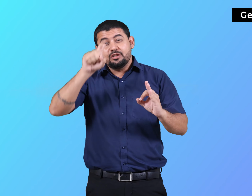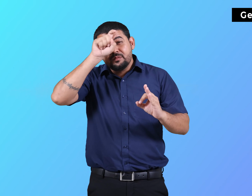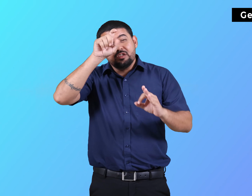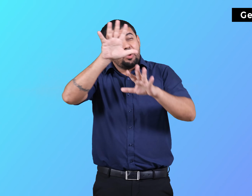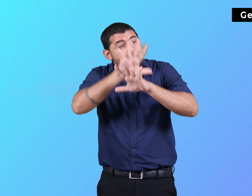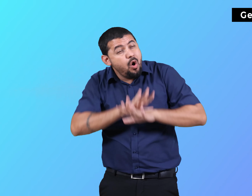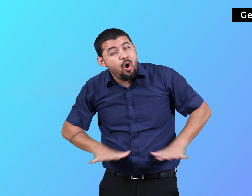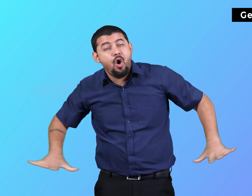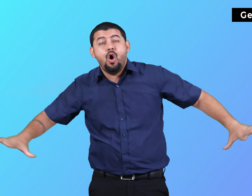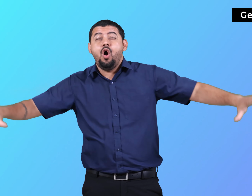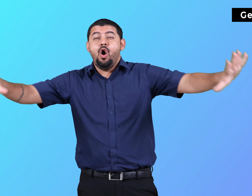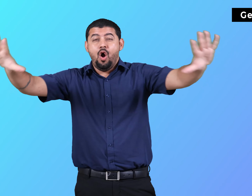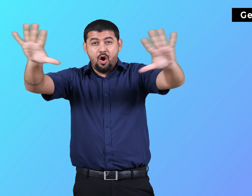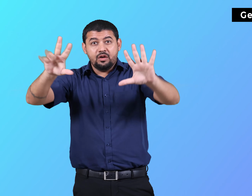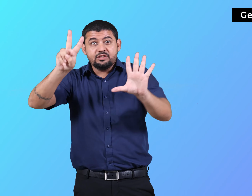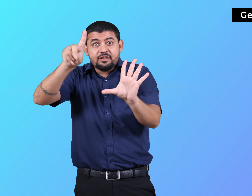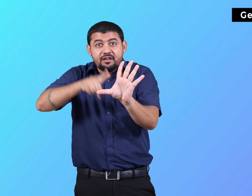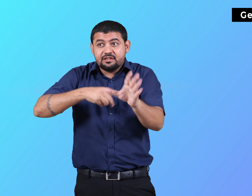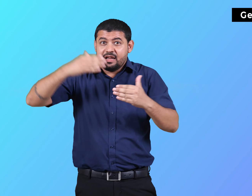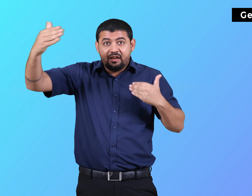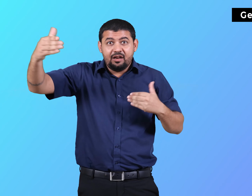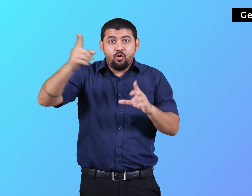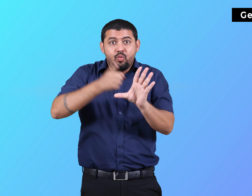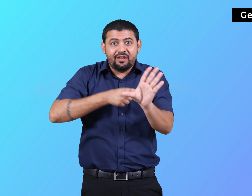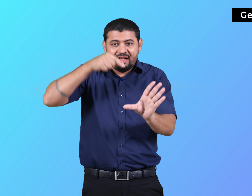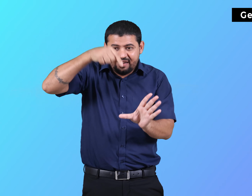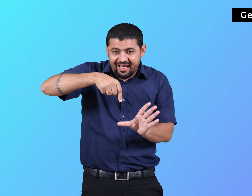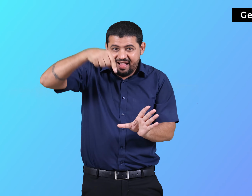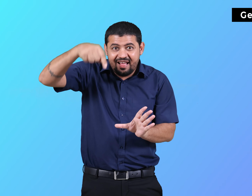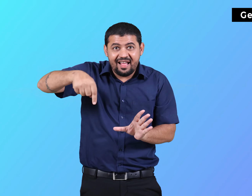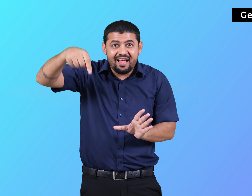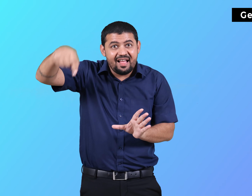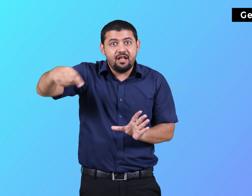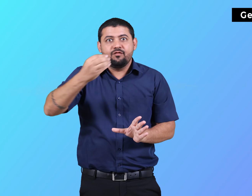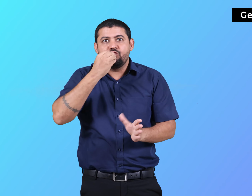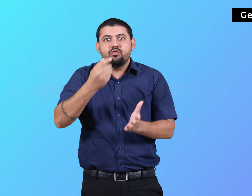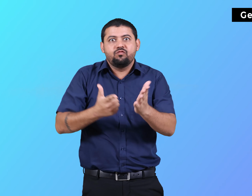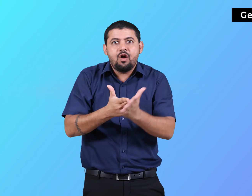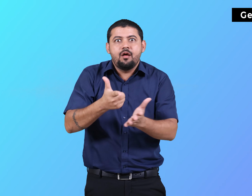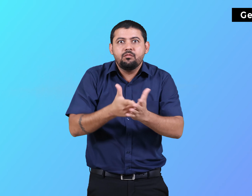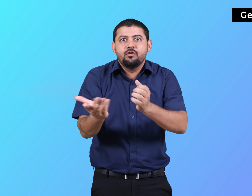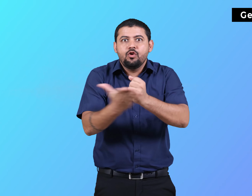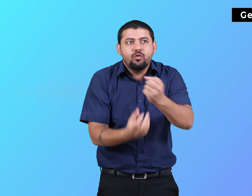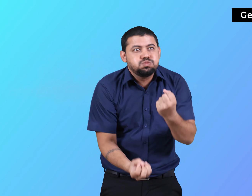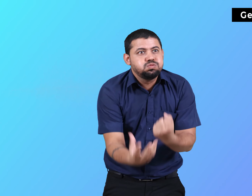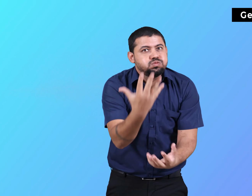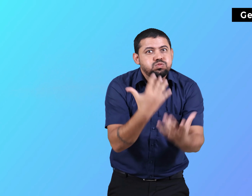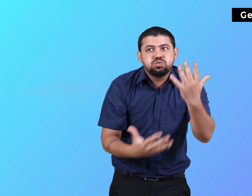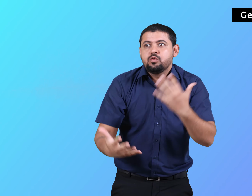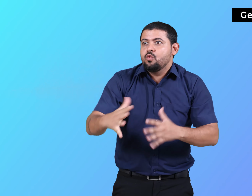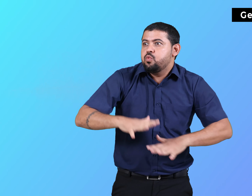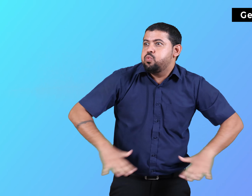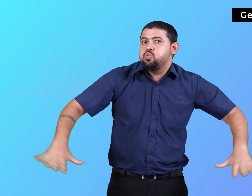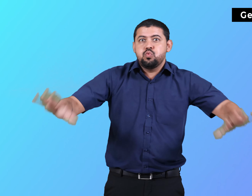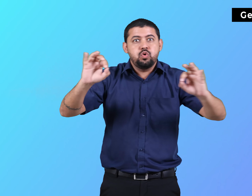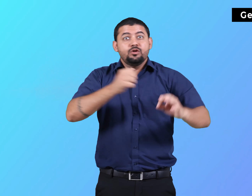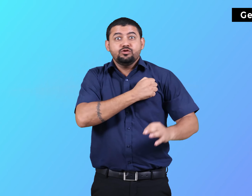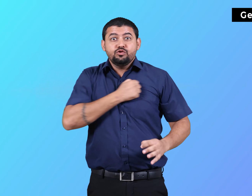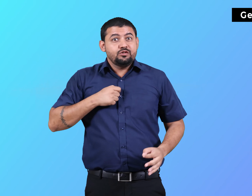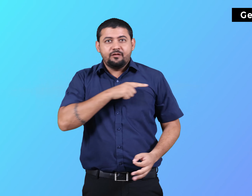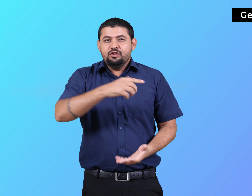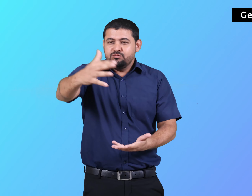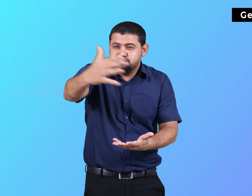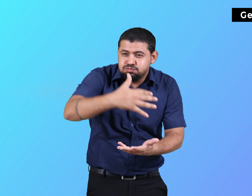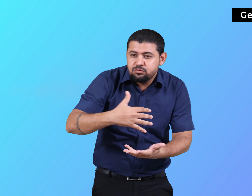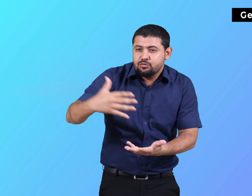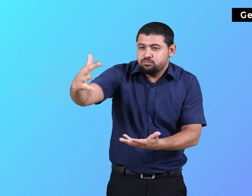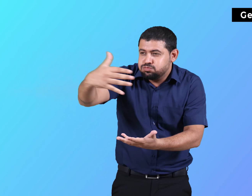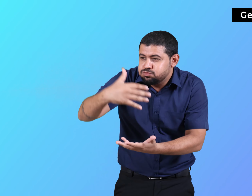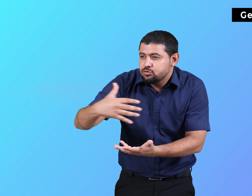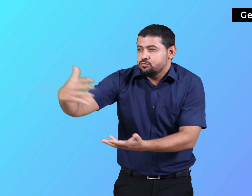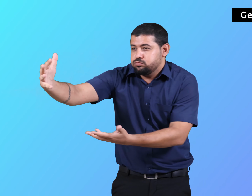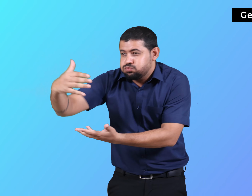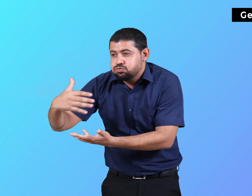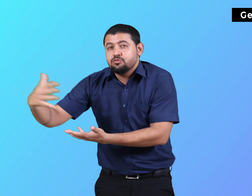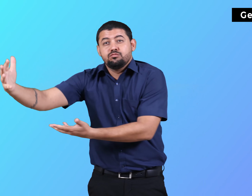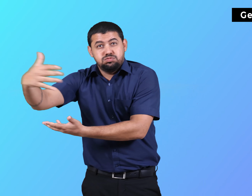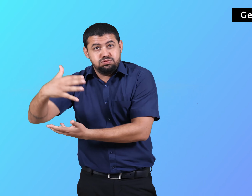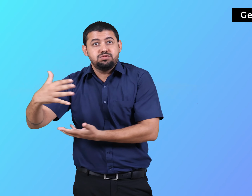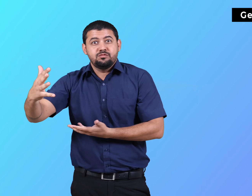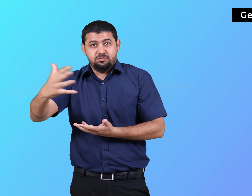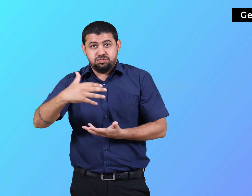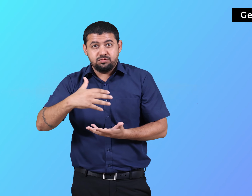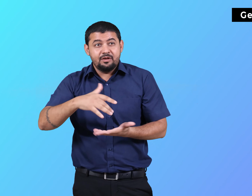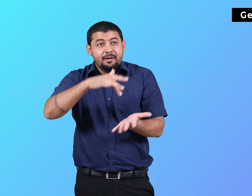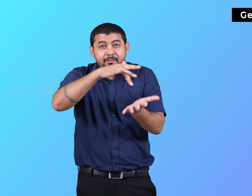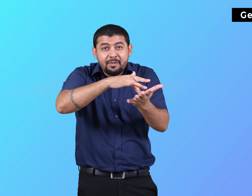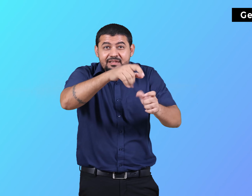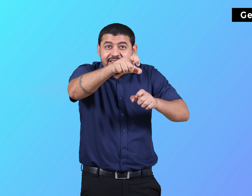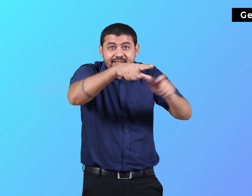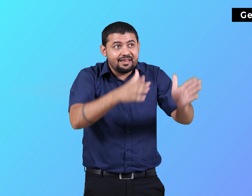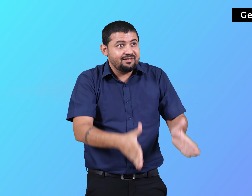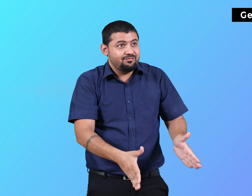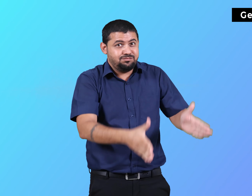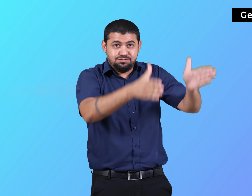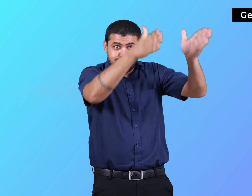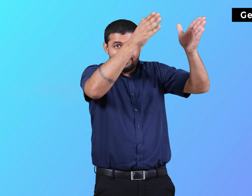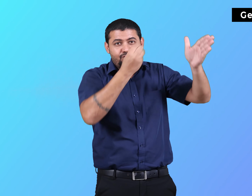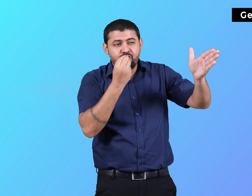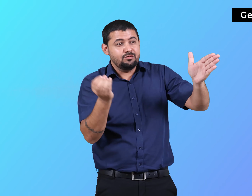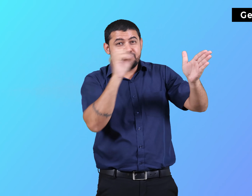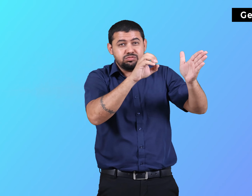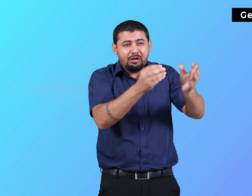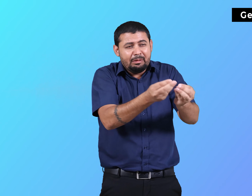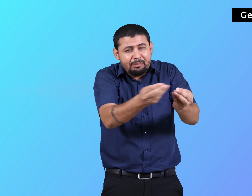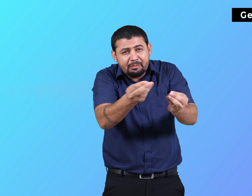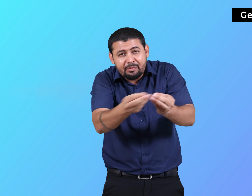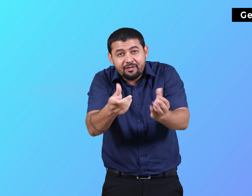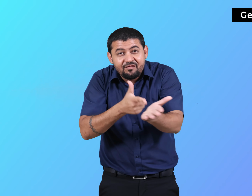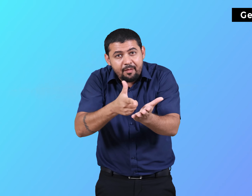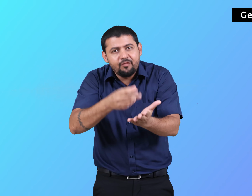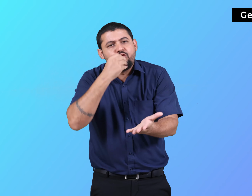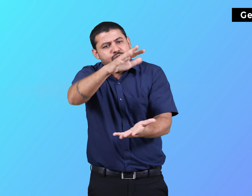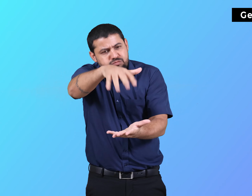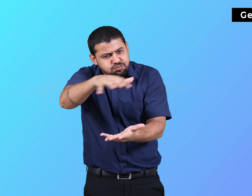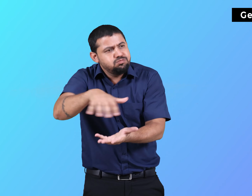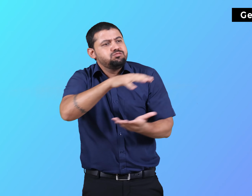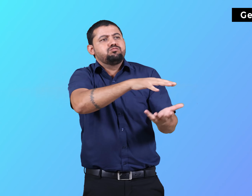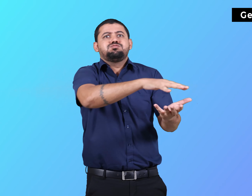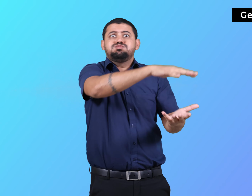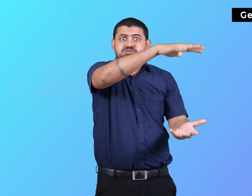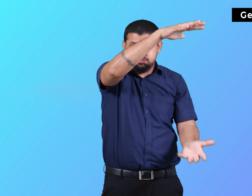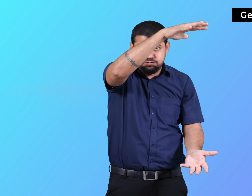Joseph collected the food from these crops during those seven good years and stored it in the cities.